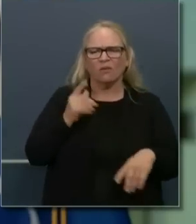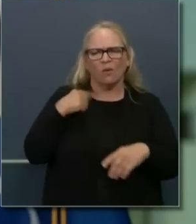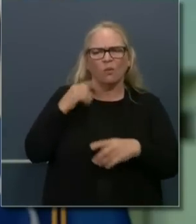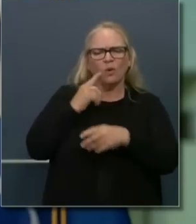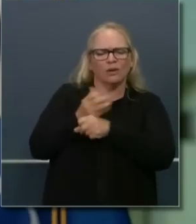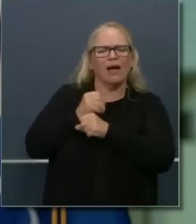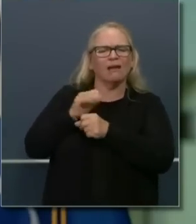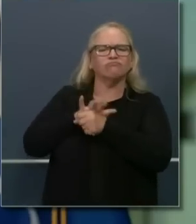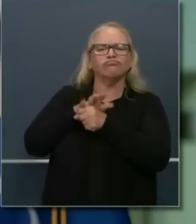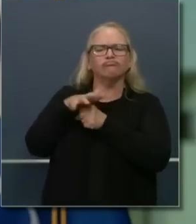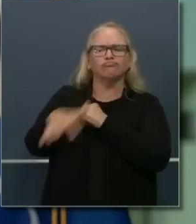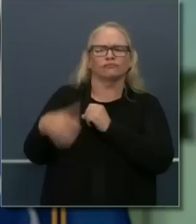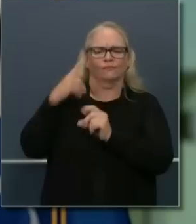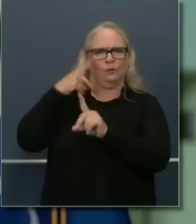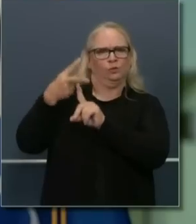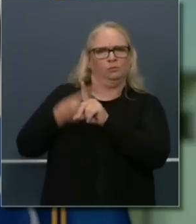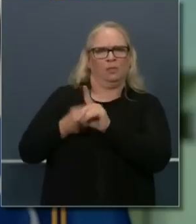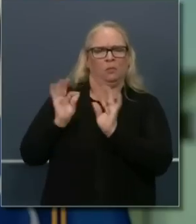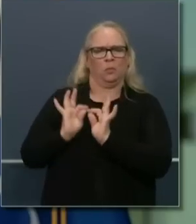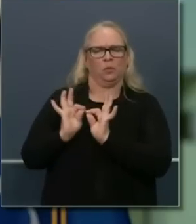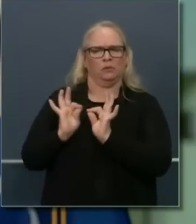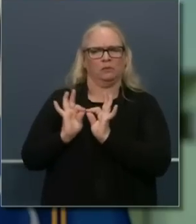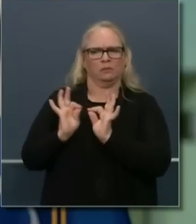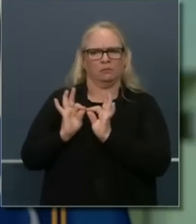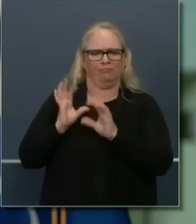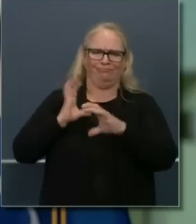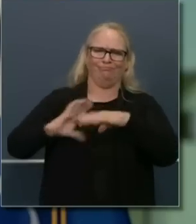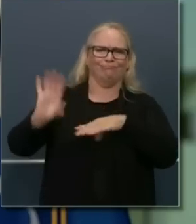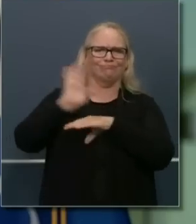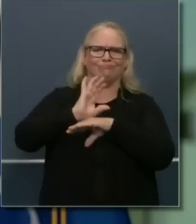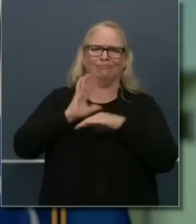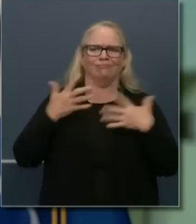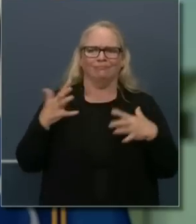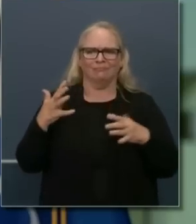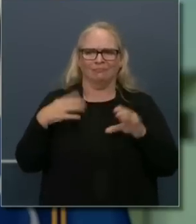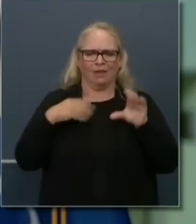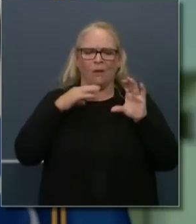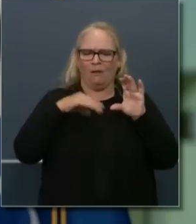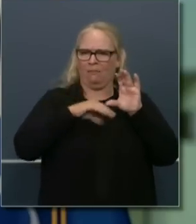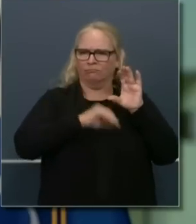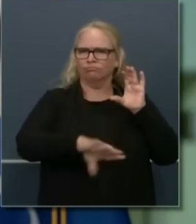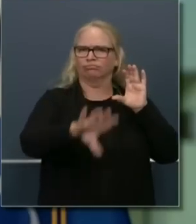WE PROVIDED A MINIMUM OF TWO MONTHS AND WE'LL CONTINUE TO